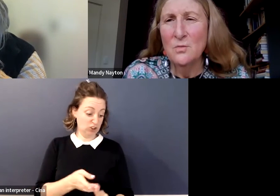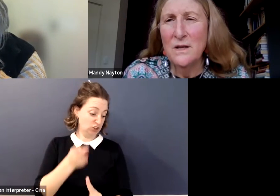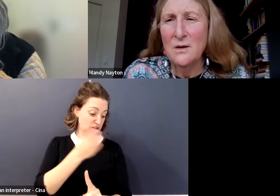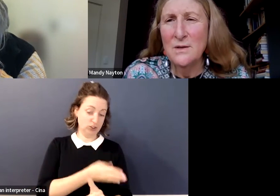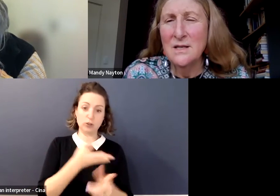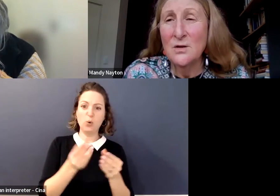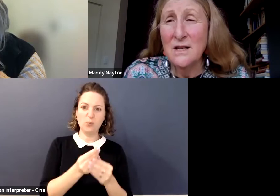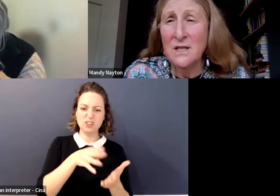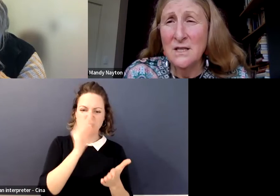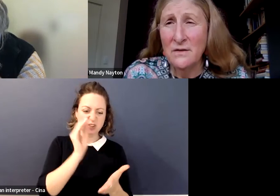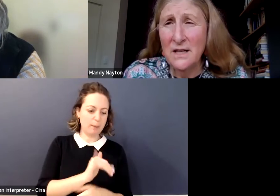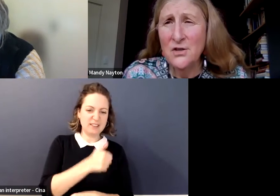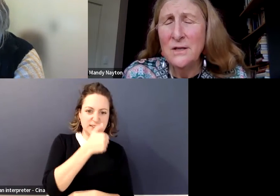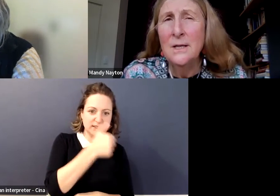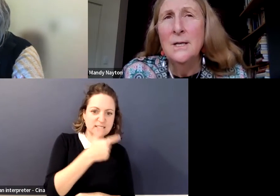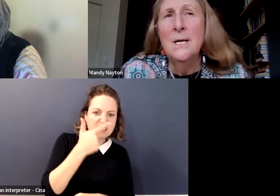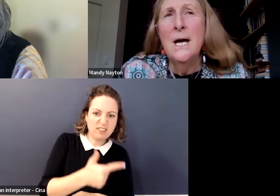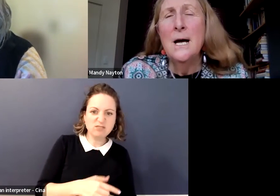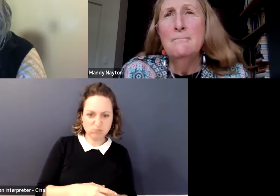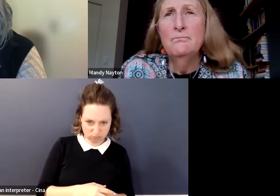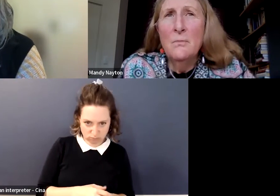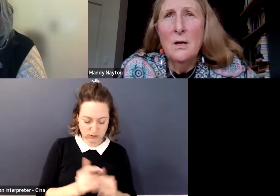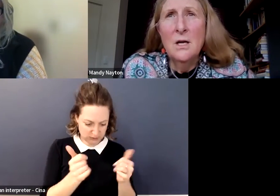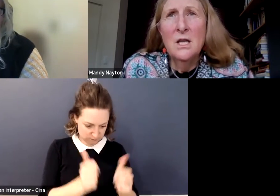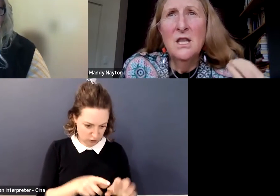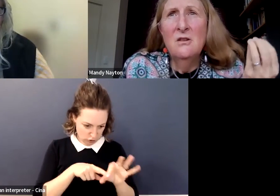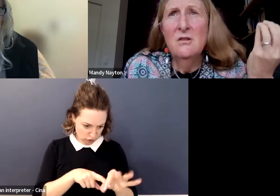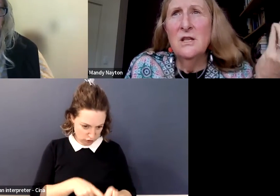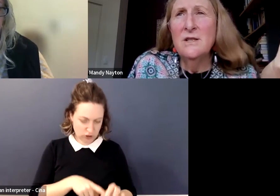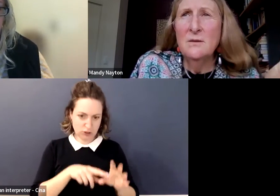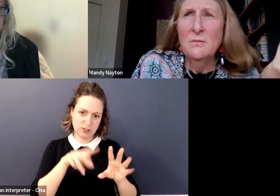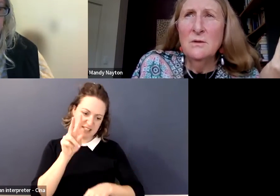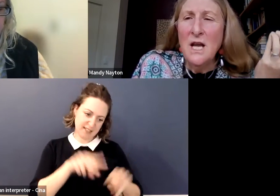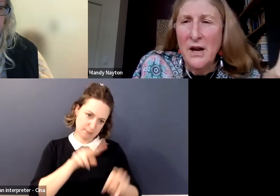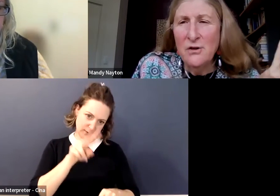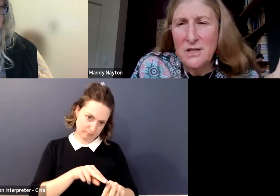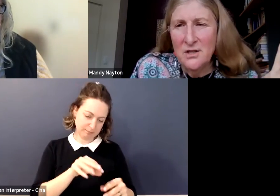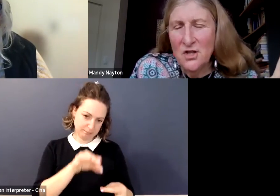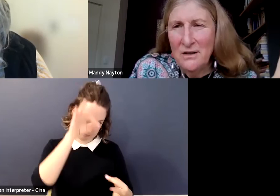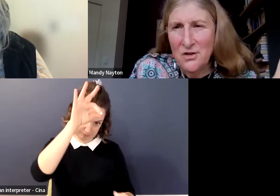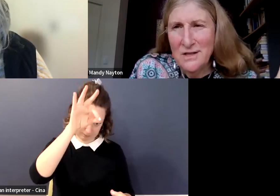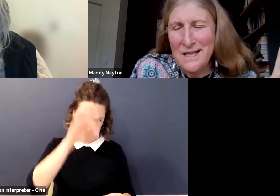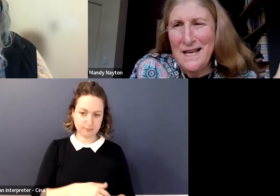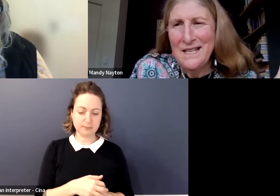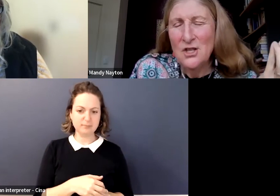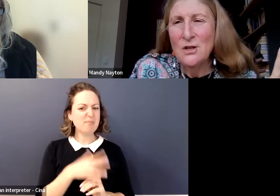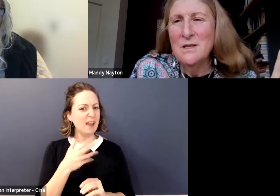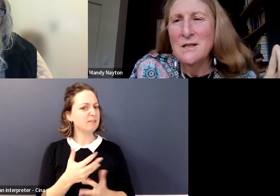when they were six or seven years of age, there are some inherent challenges in that in terms of